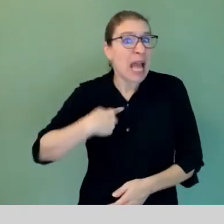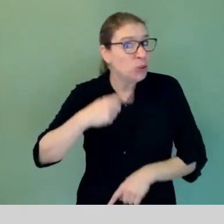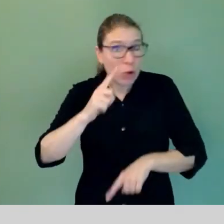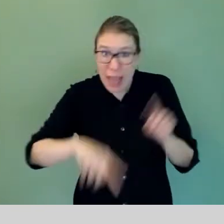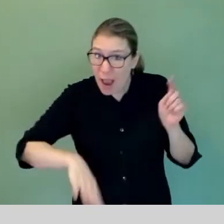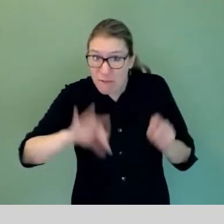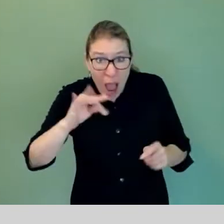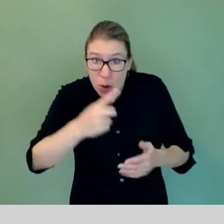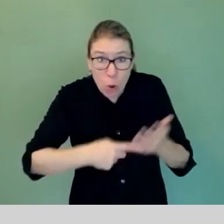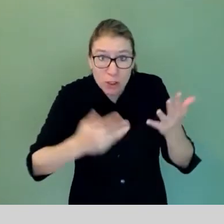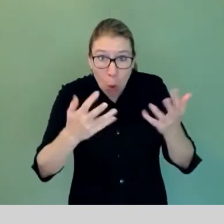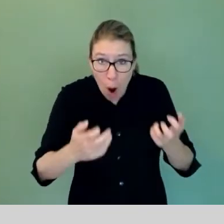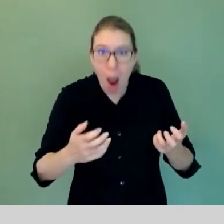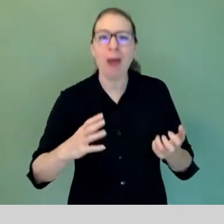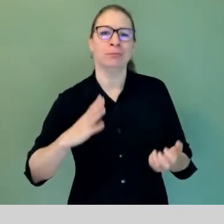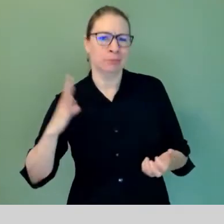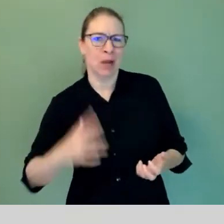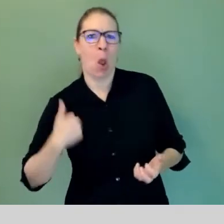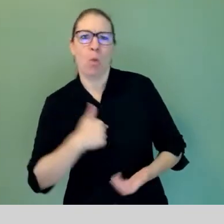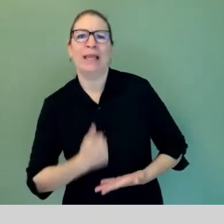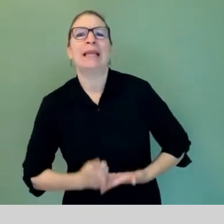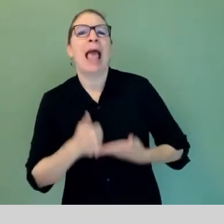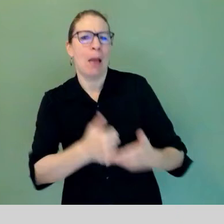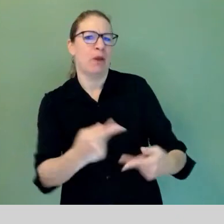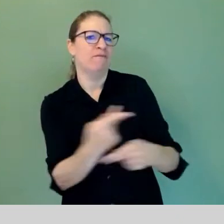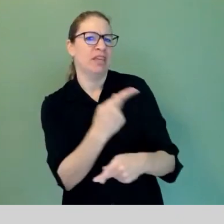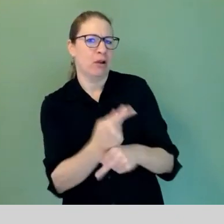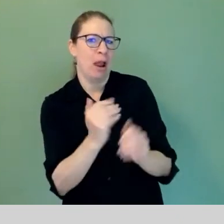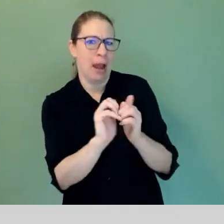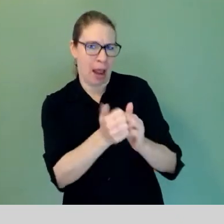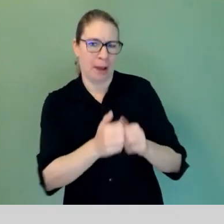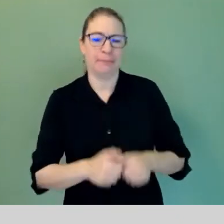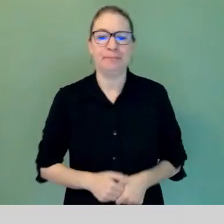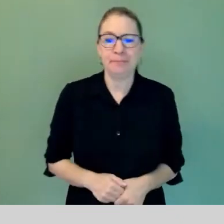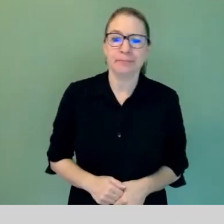We can help you get to whatever you need that is not already there.